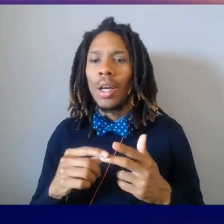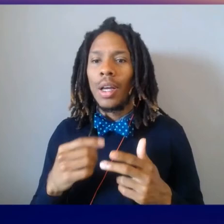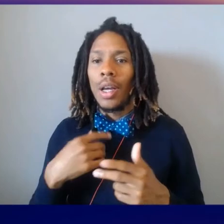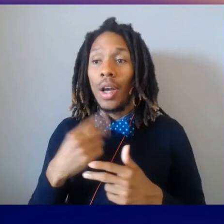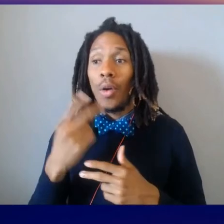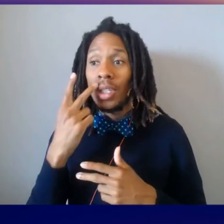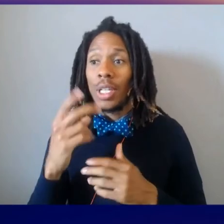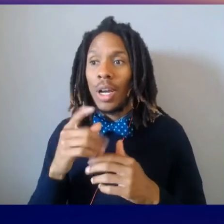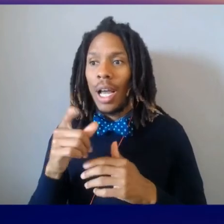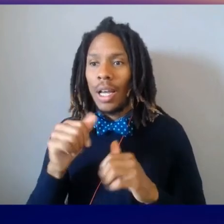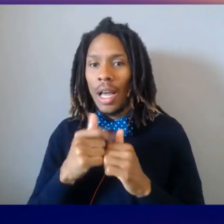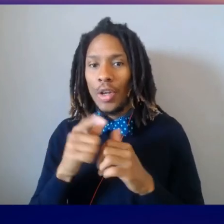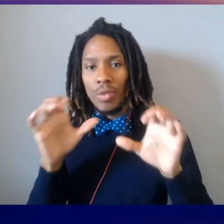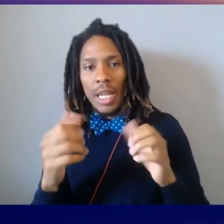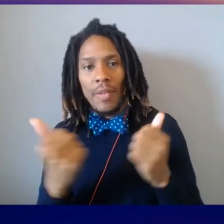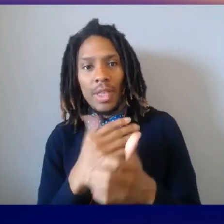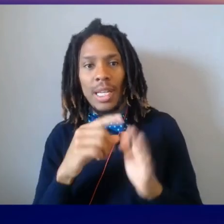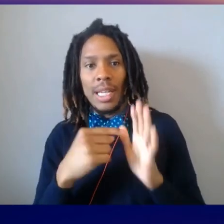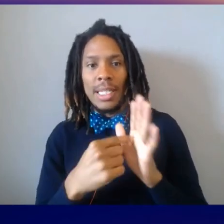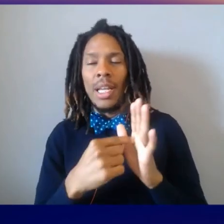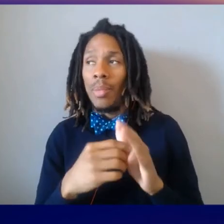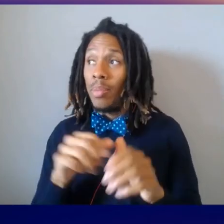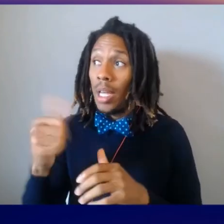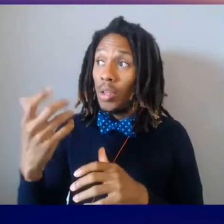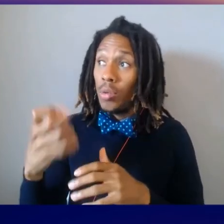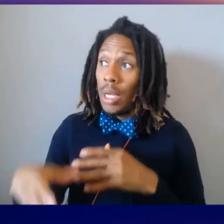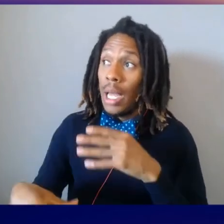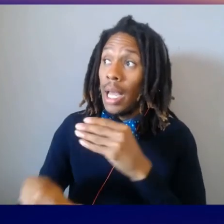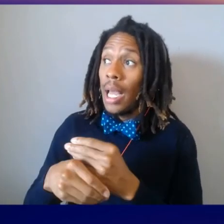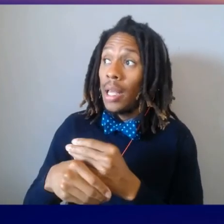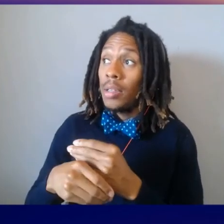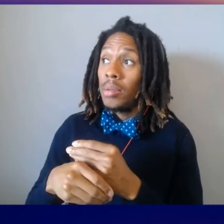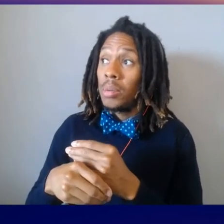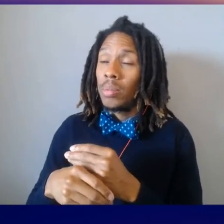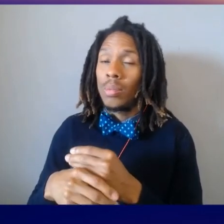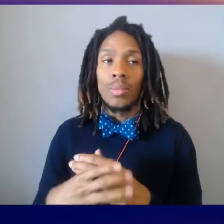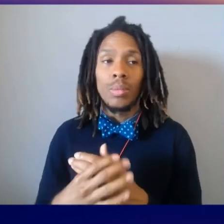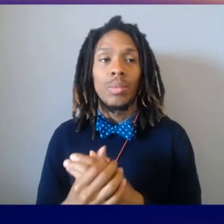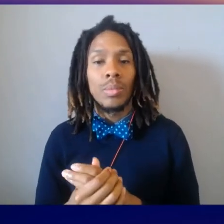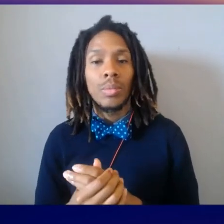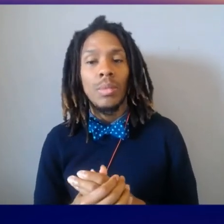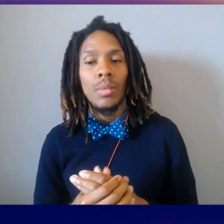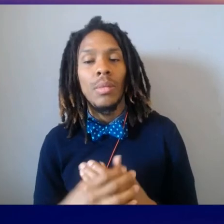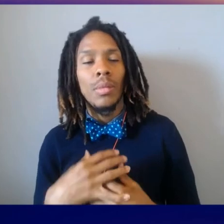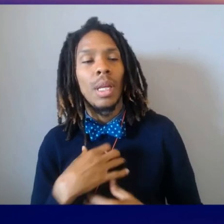Yeah. Anything else that you wanna raise their attention? Well, I just wanna say, you know, take it for a spin.